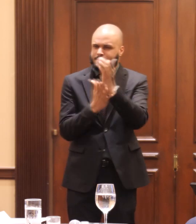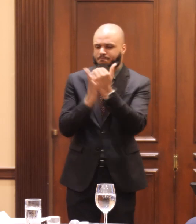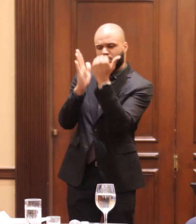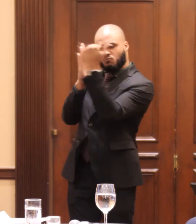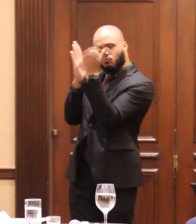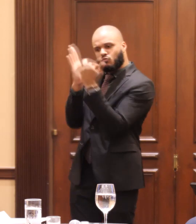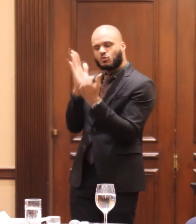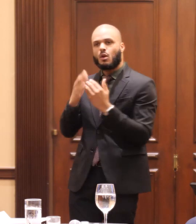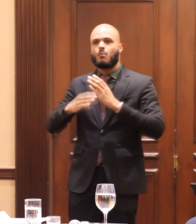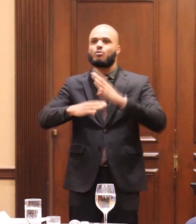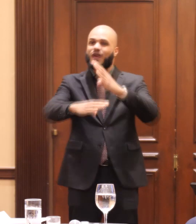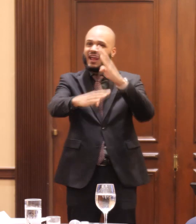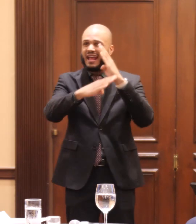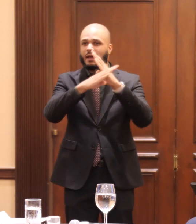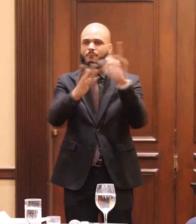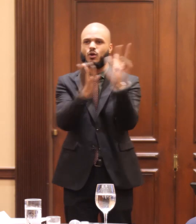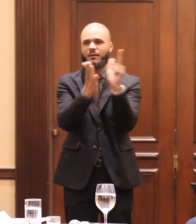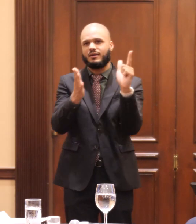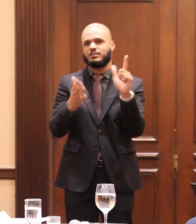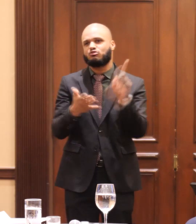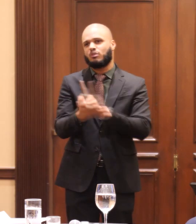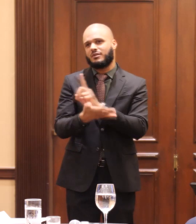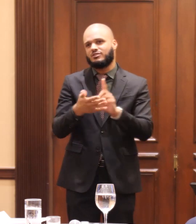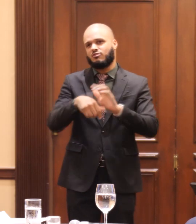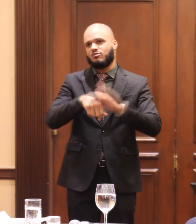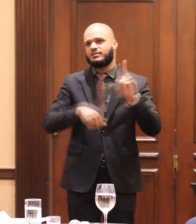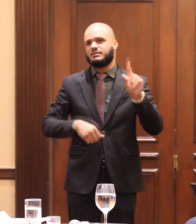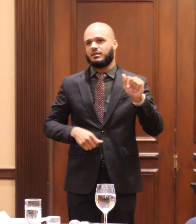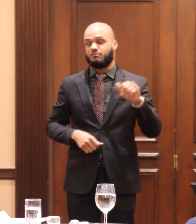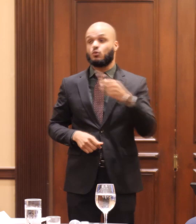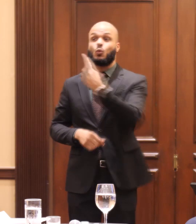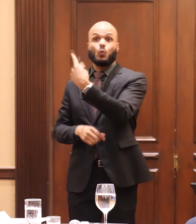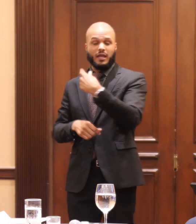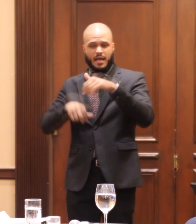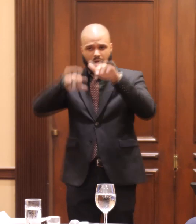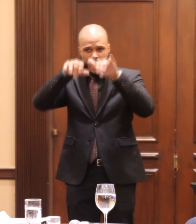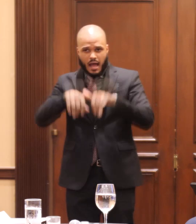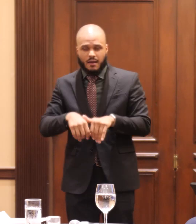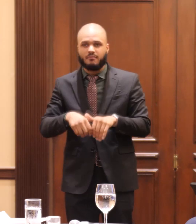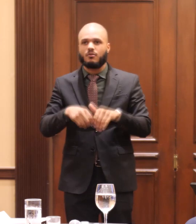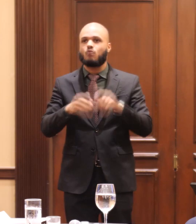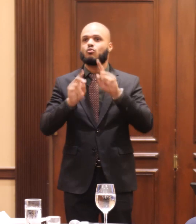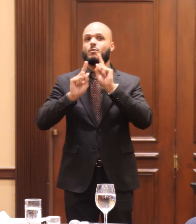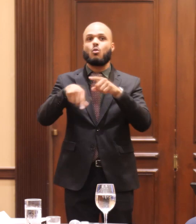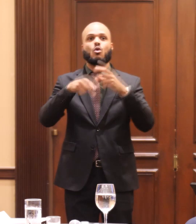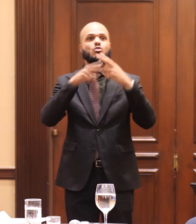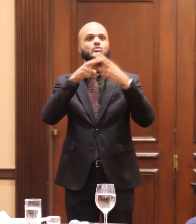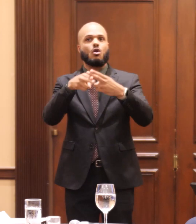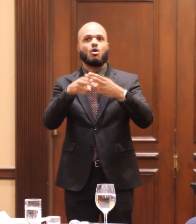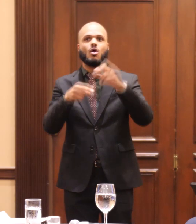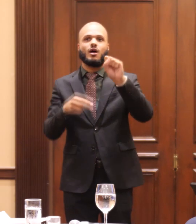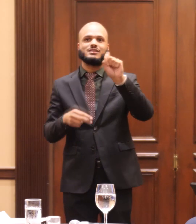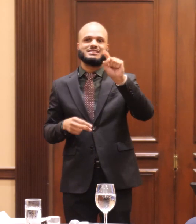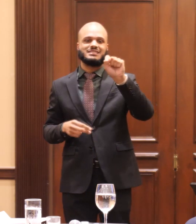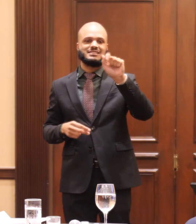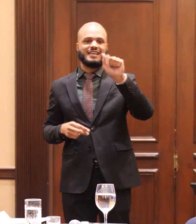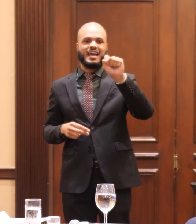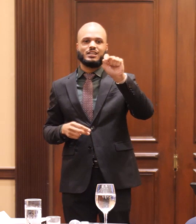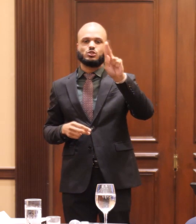discrimination based on disability so we wrote this report that we called a statutory blueprint